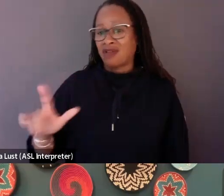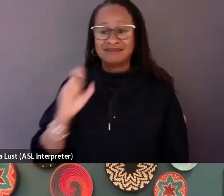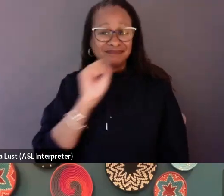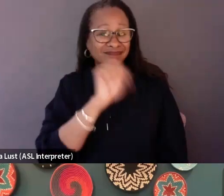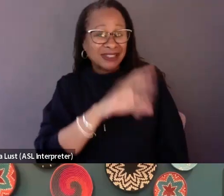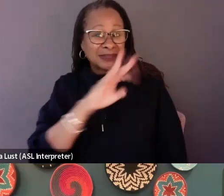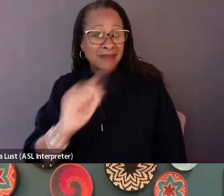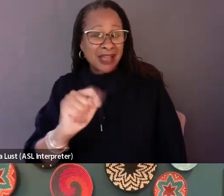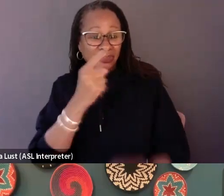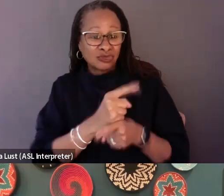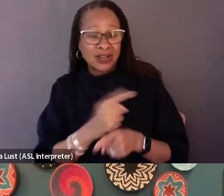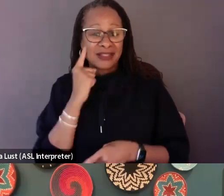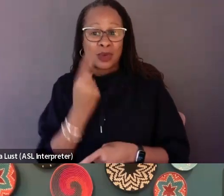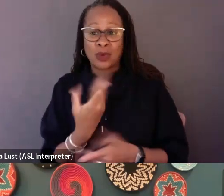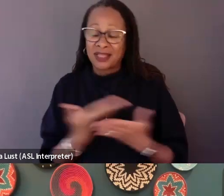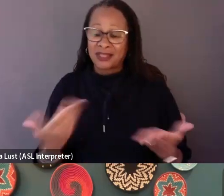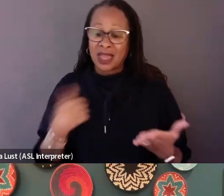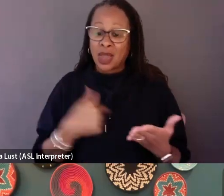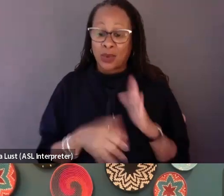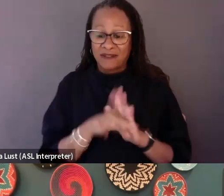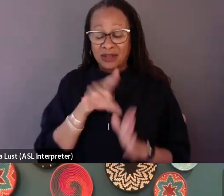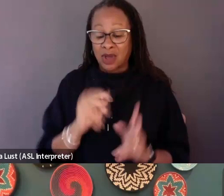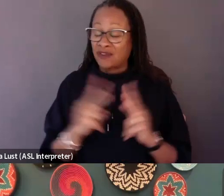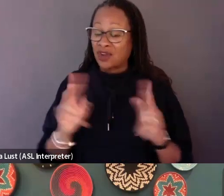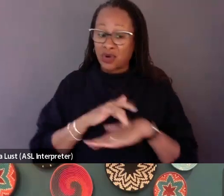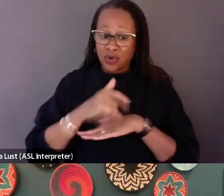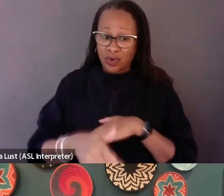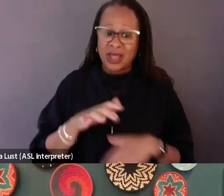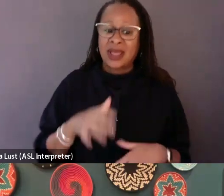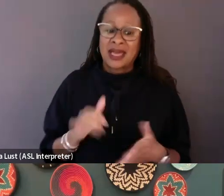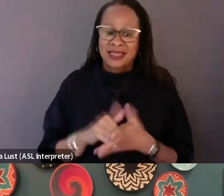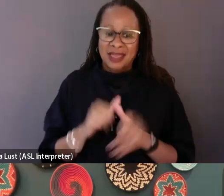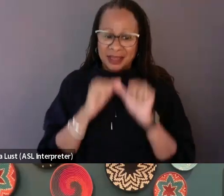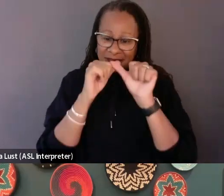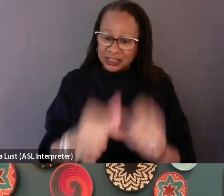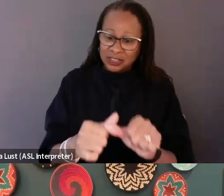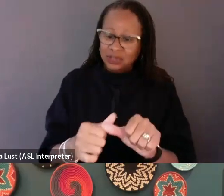that we found out very early on, which kind of further made us realize the urgency